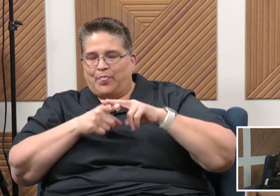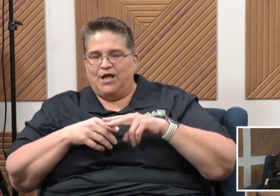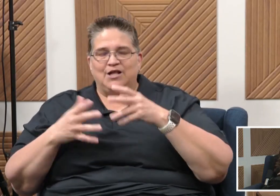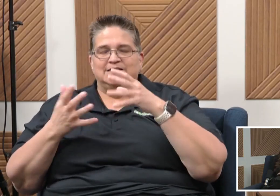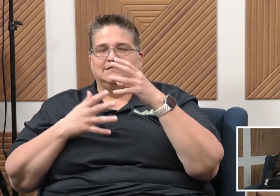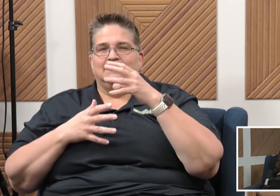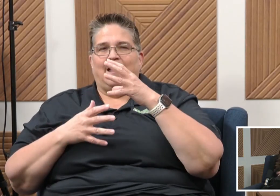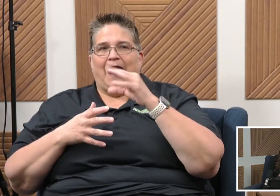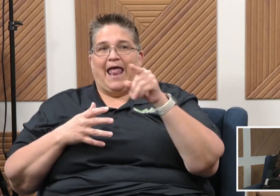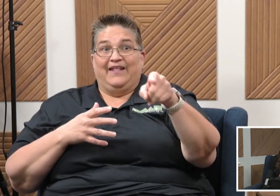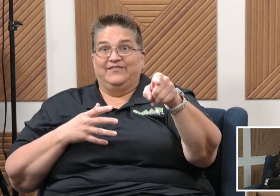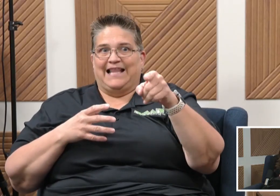They're not matching my vocabulary.